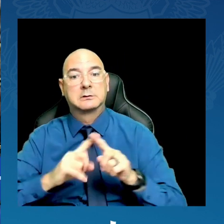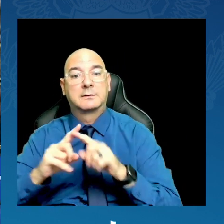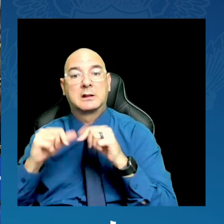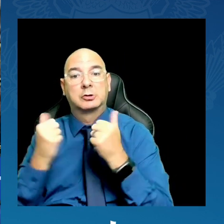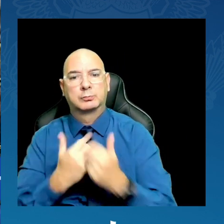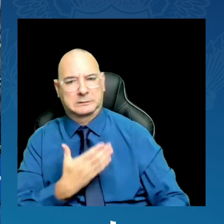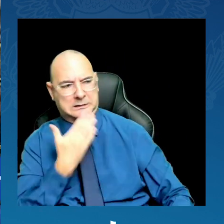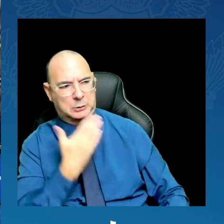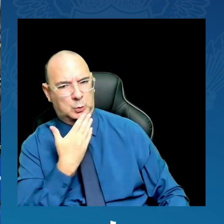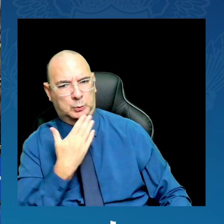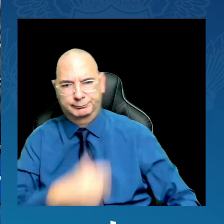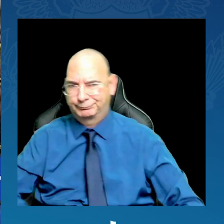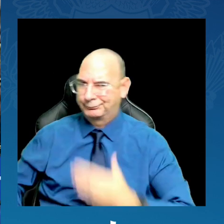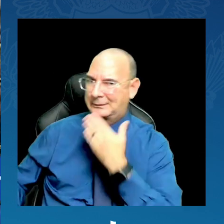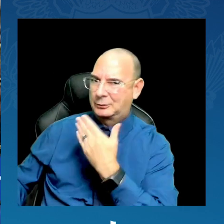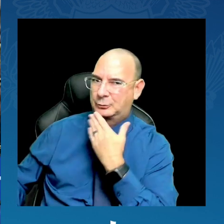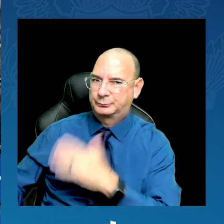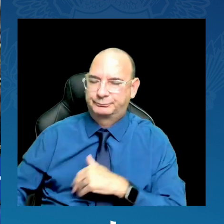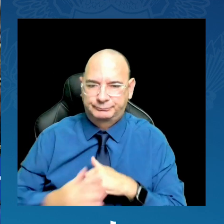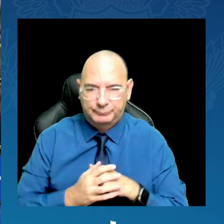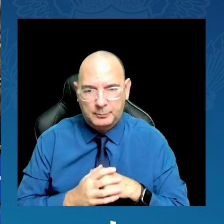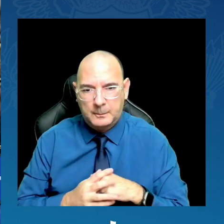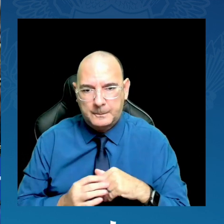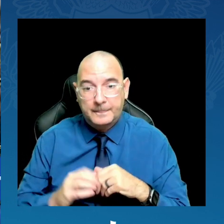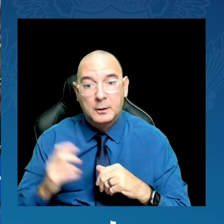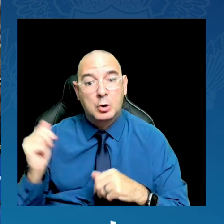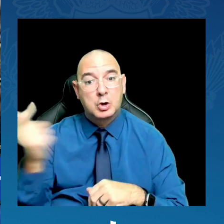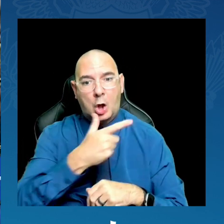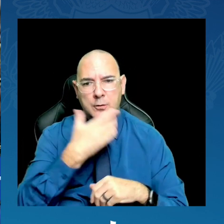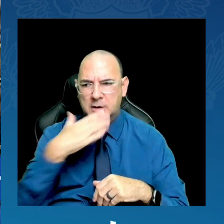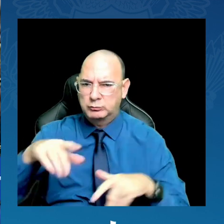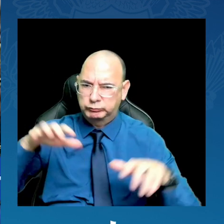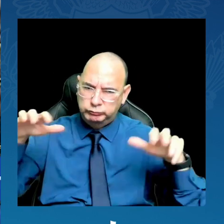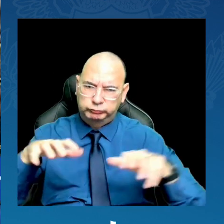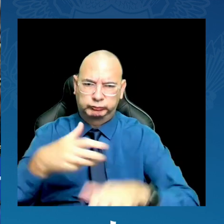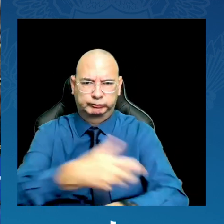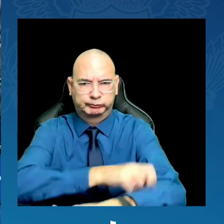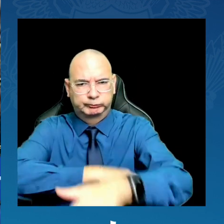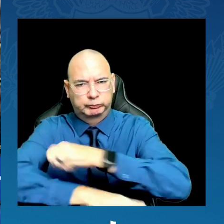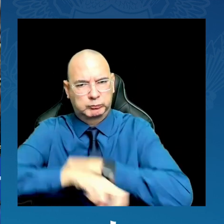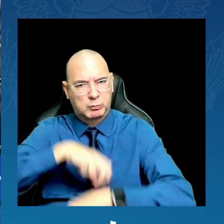And thank you all for the work and the thought that you've all put into this issue.